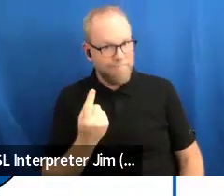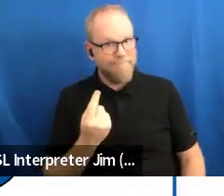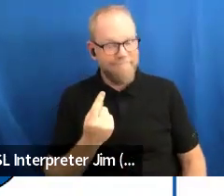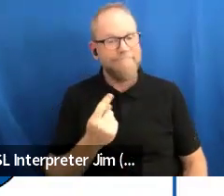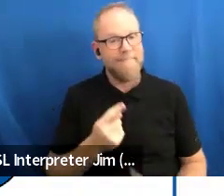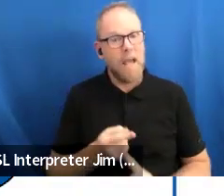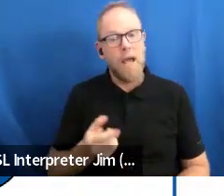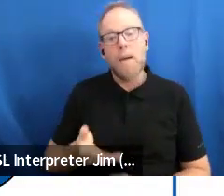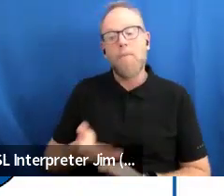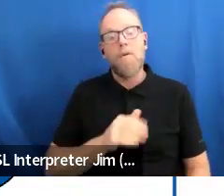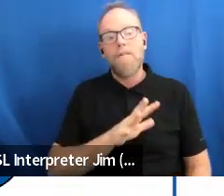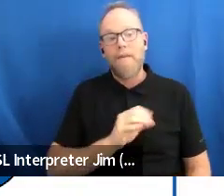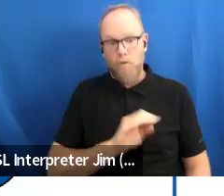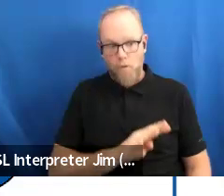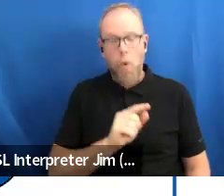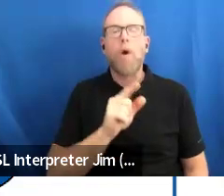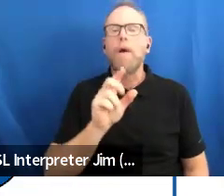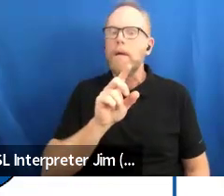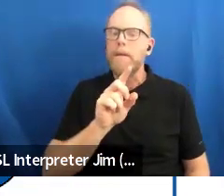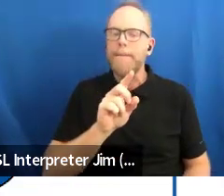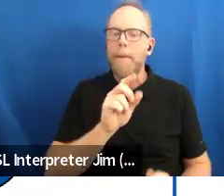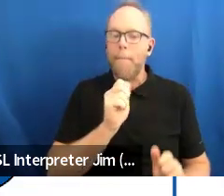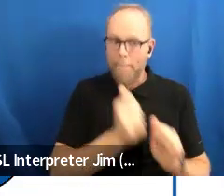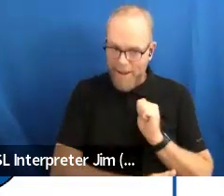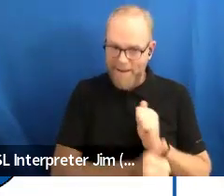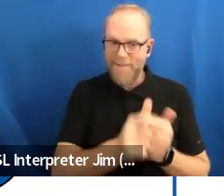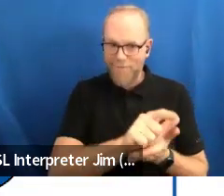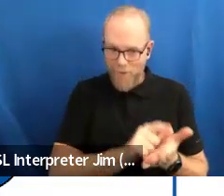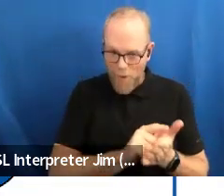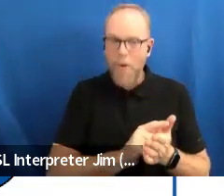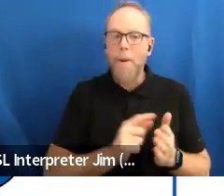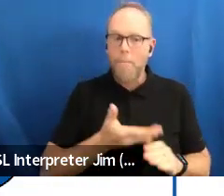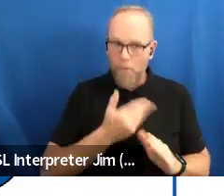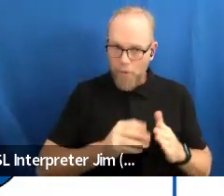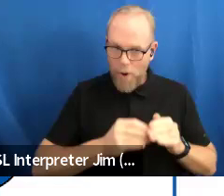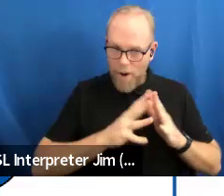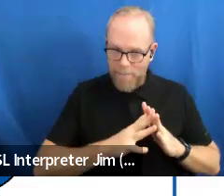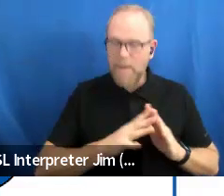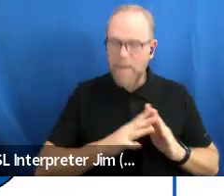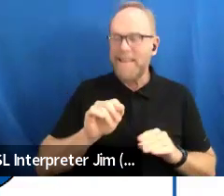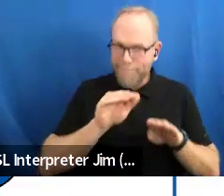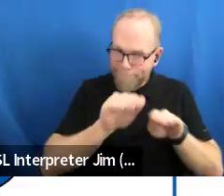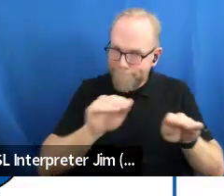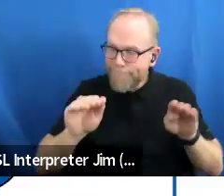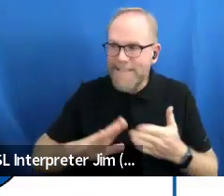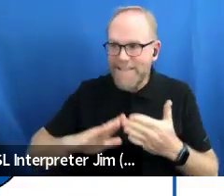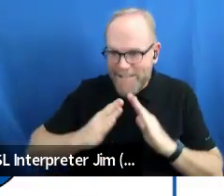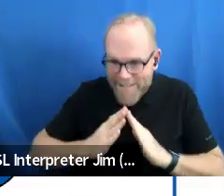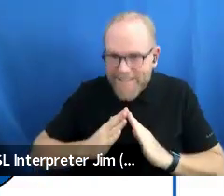cities and counties that have transportation and other services, you have to do this.